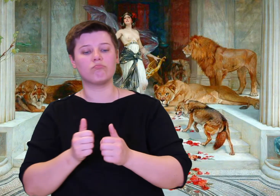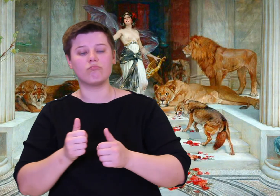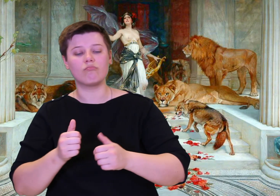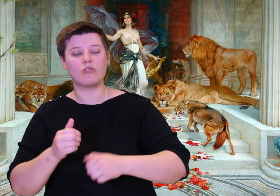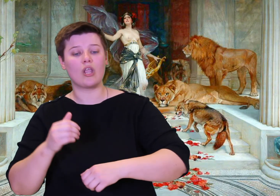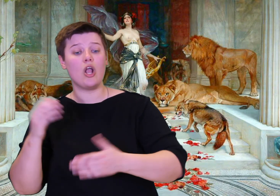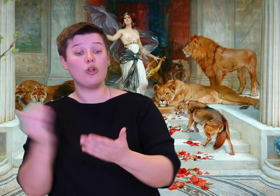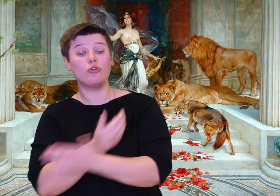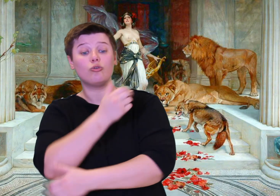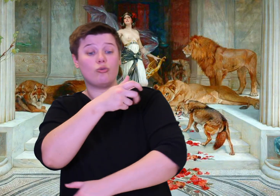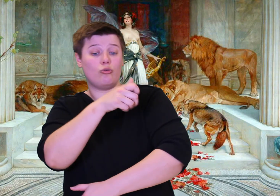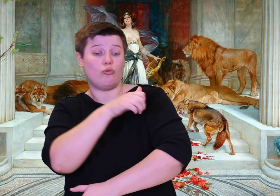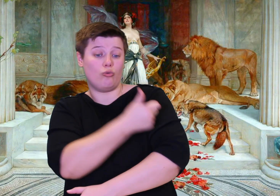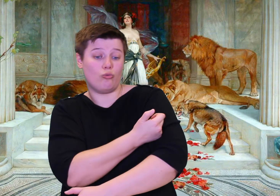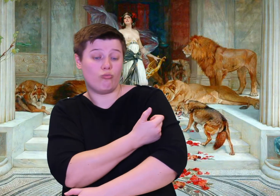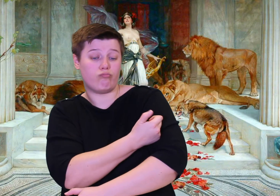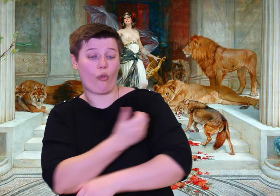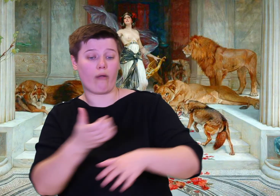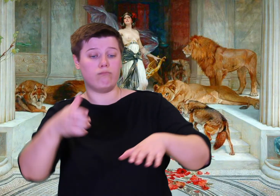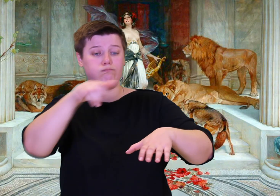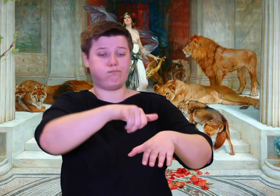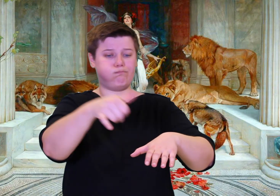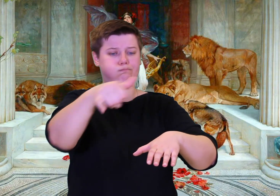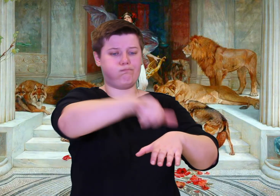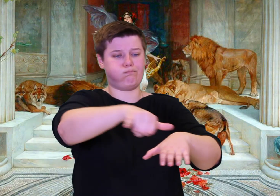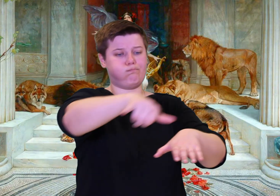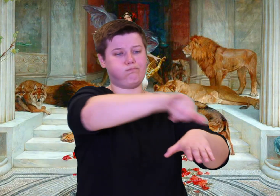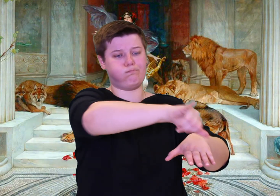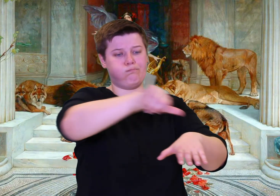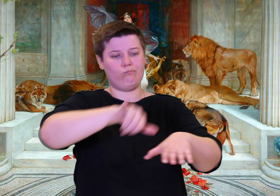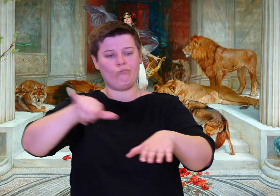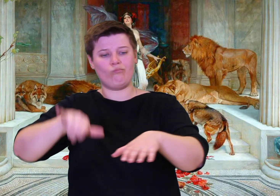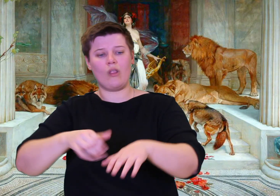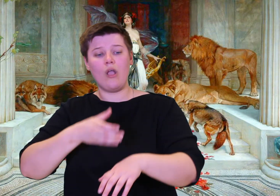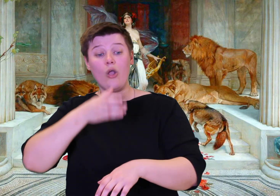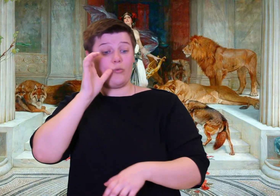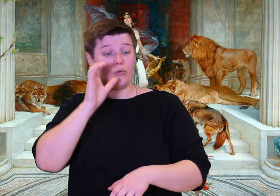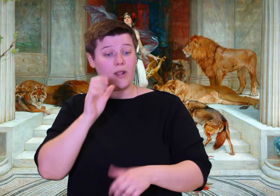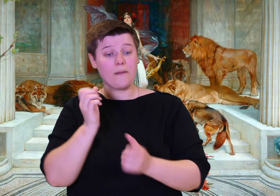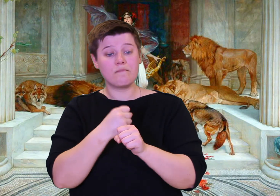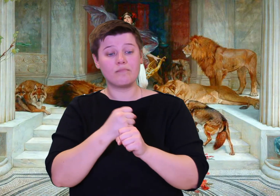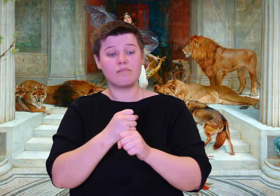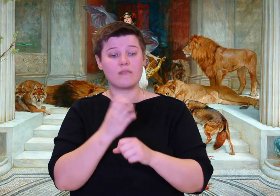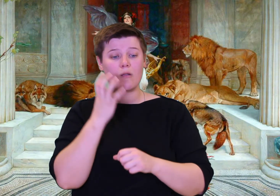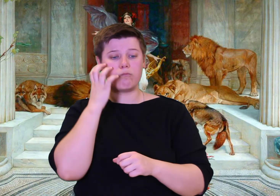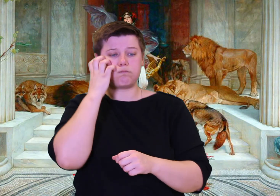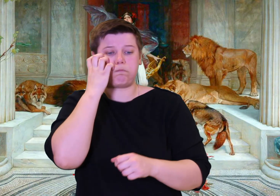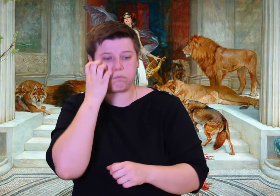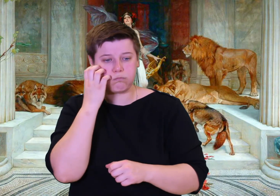Circe walked among them, anointing each with some new drug. The potion had made